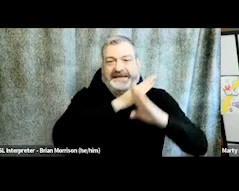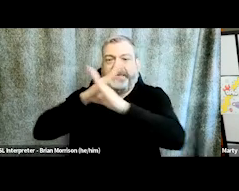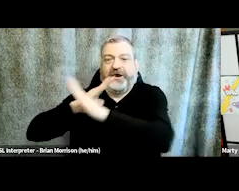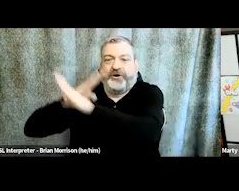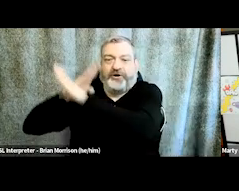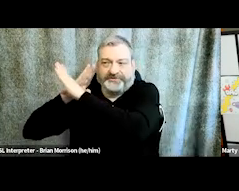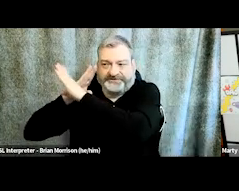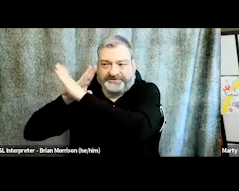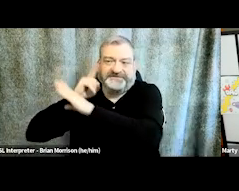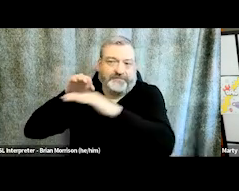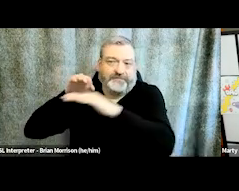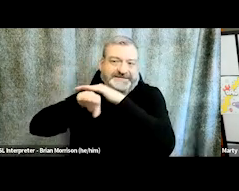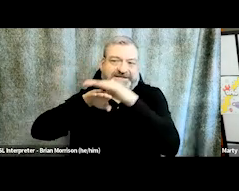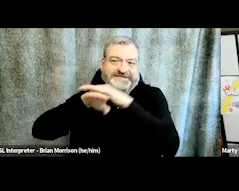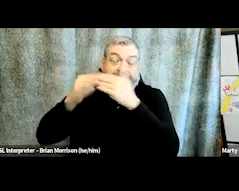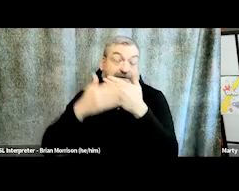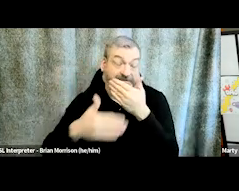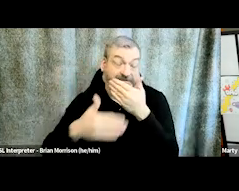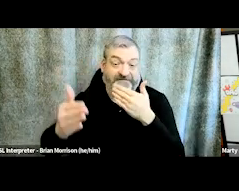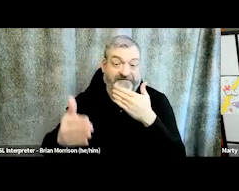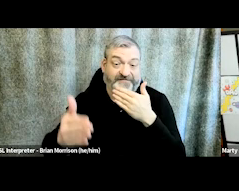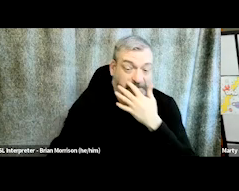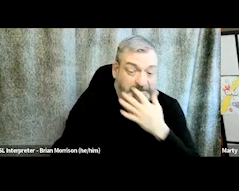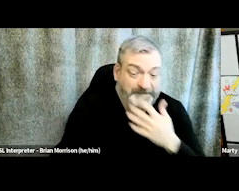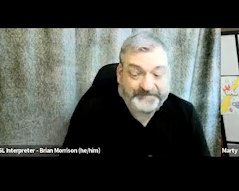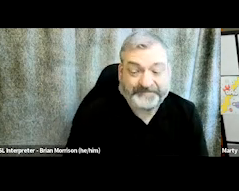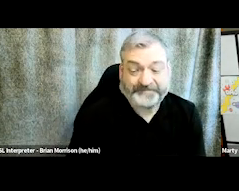Moving forward and retention, as I already mentioned, is very important.